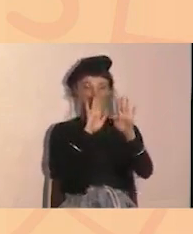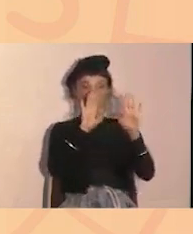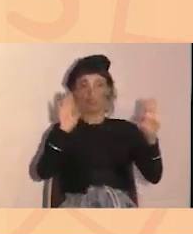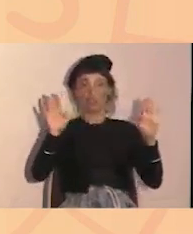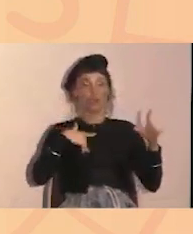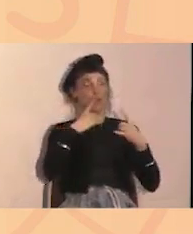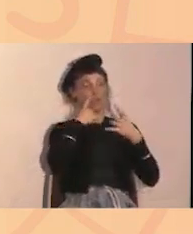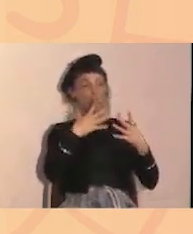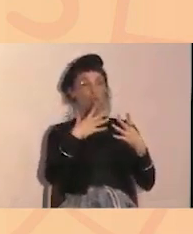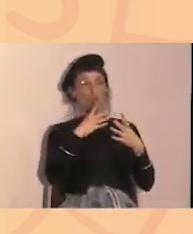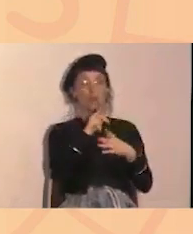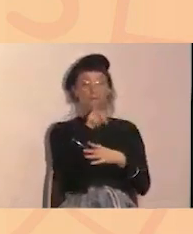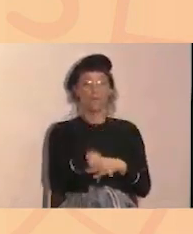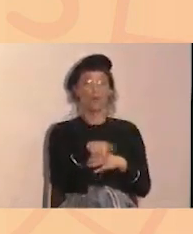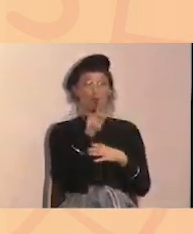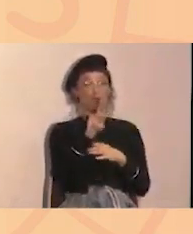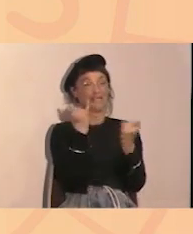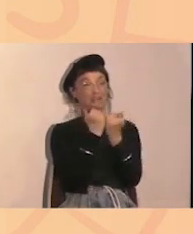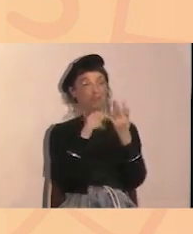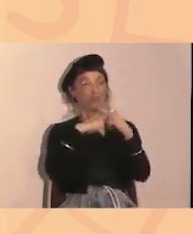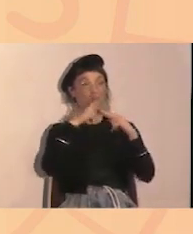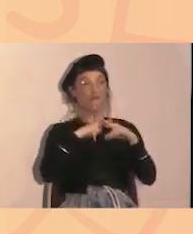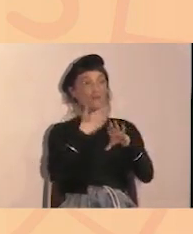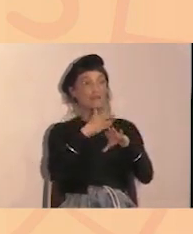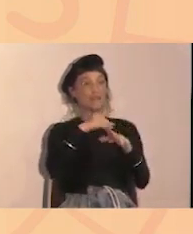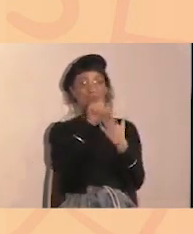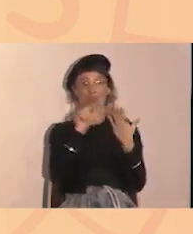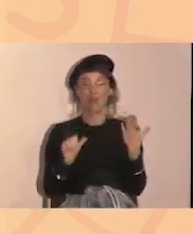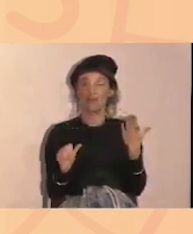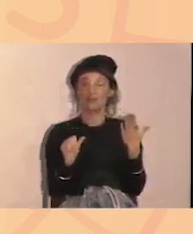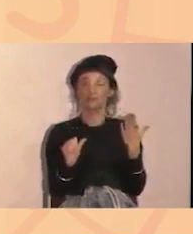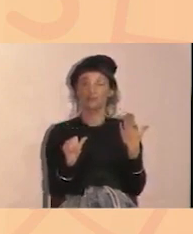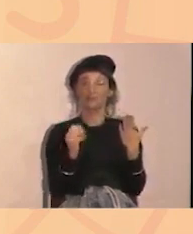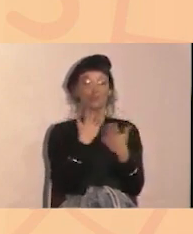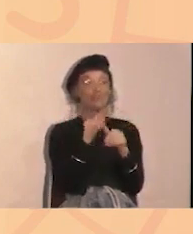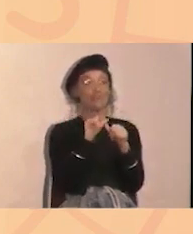the Perth Institute of Contemporary Arts, was a great way to kind of bring voices together that couldn't